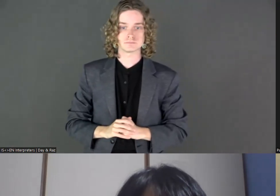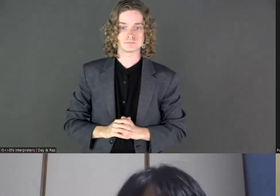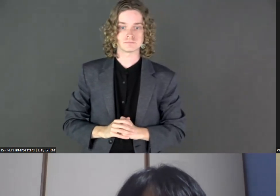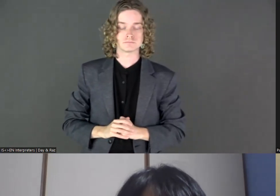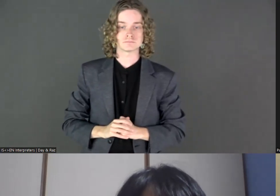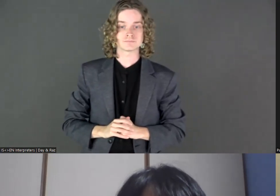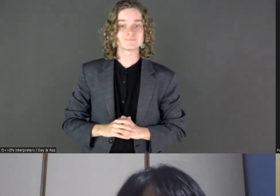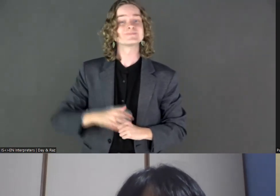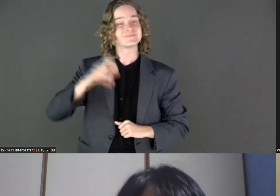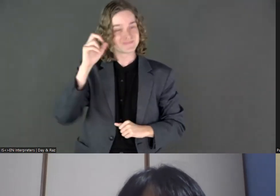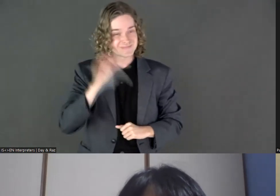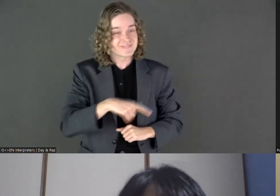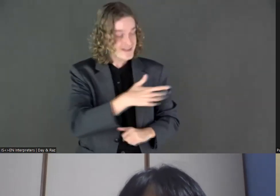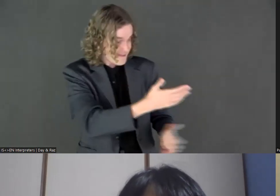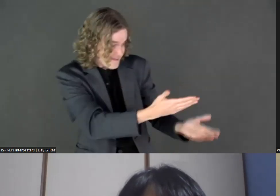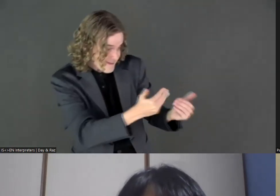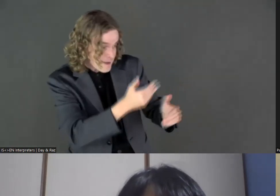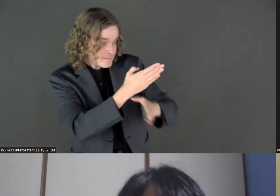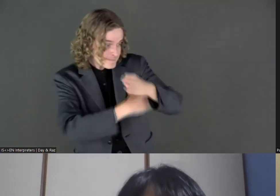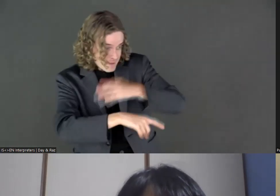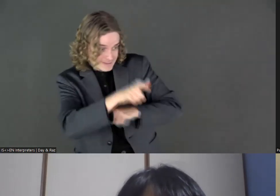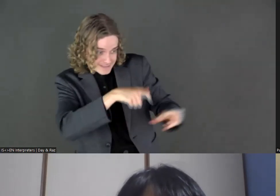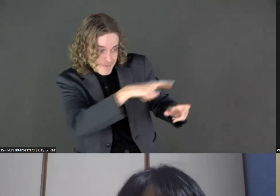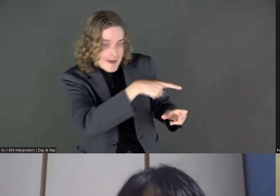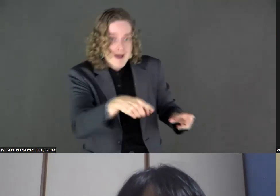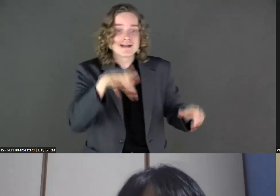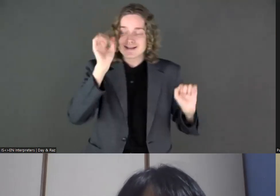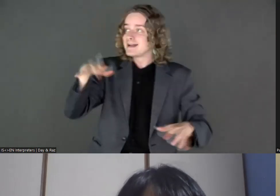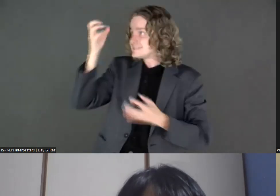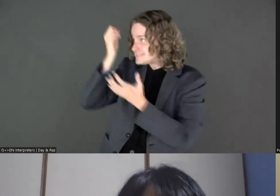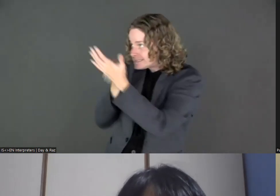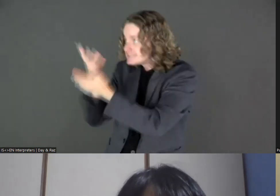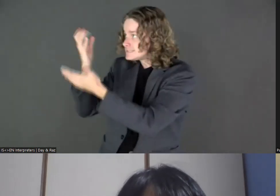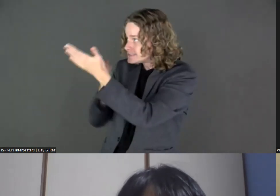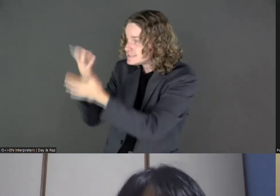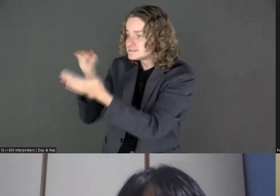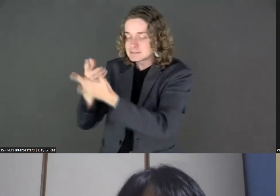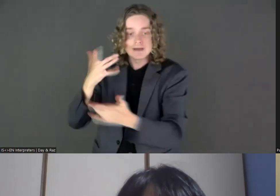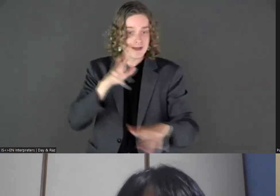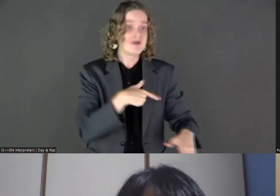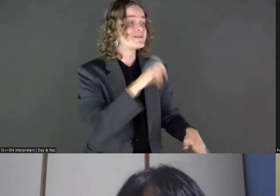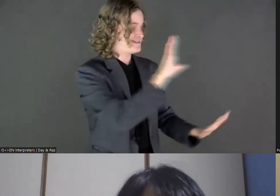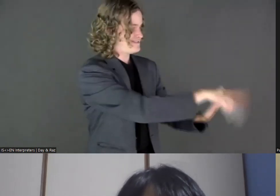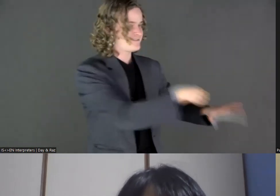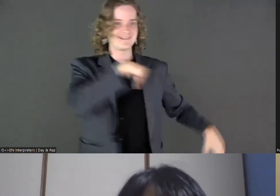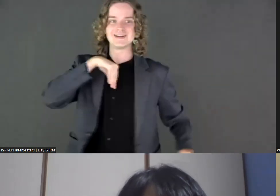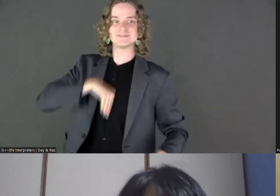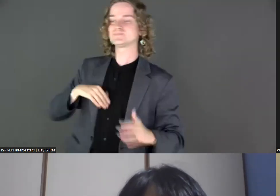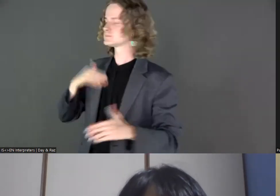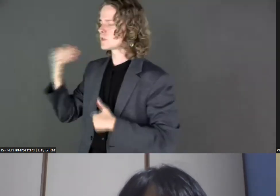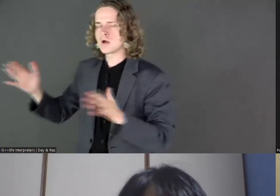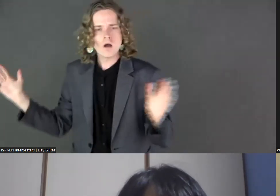persons with disabilities in various activities, empowering persons With Disabilities in order to